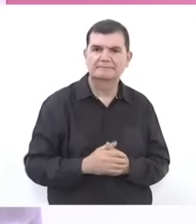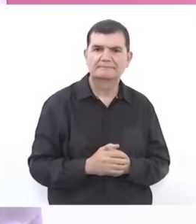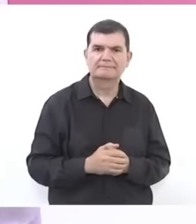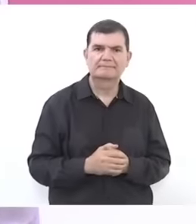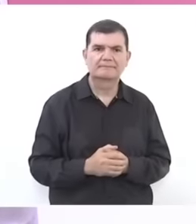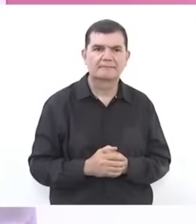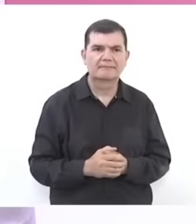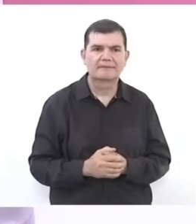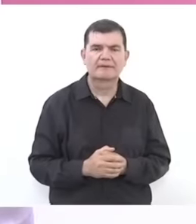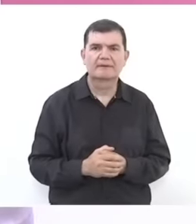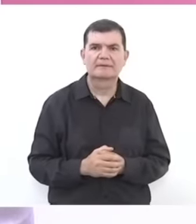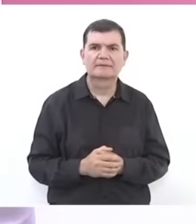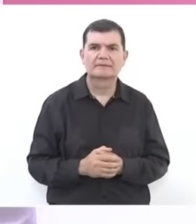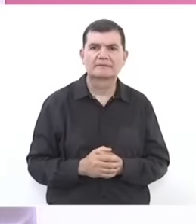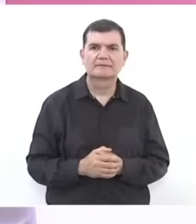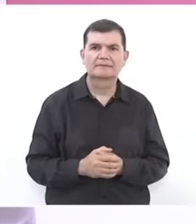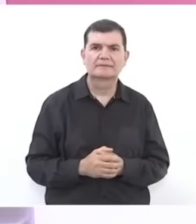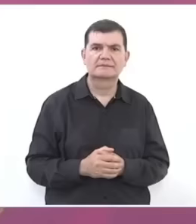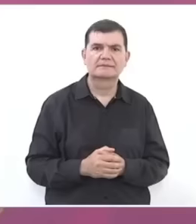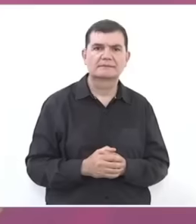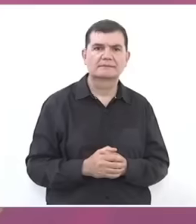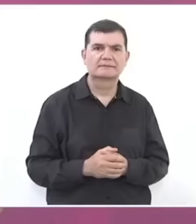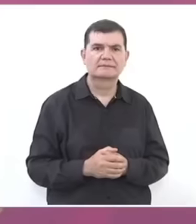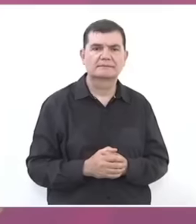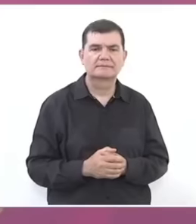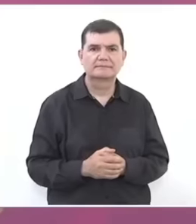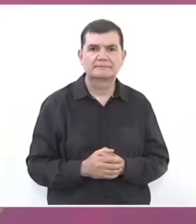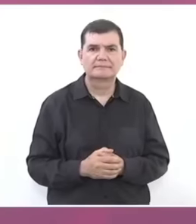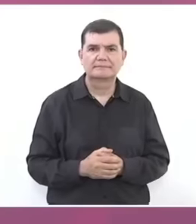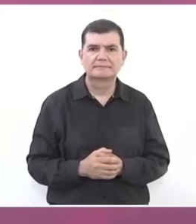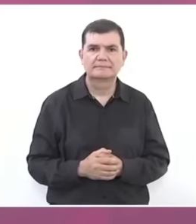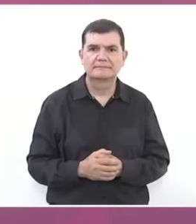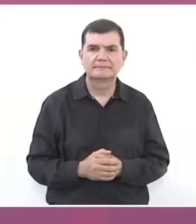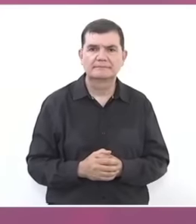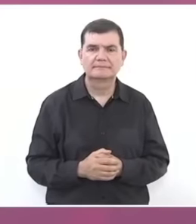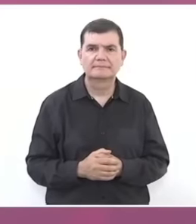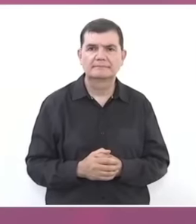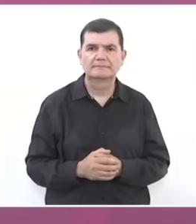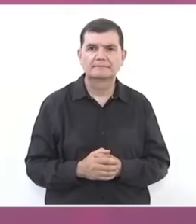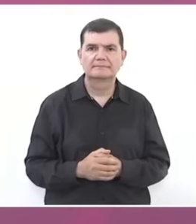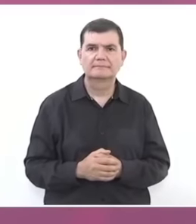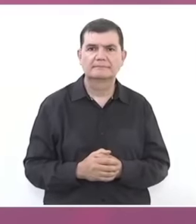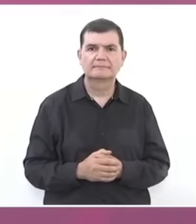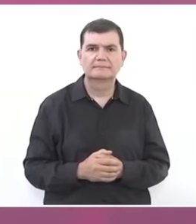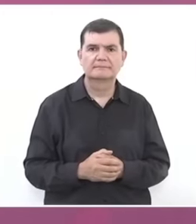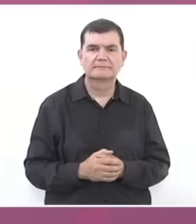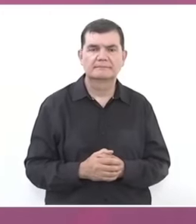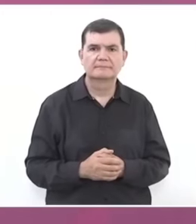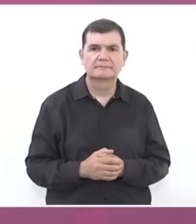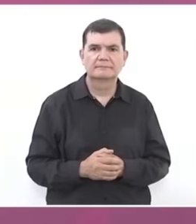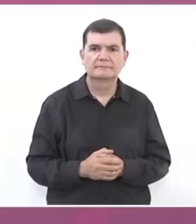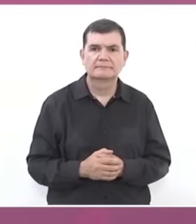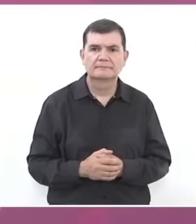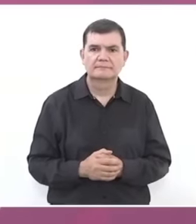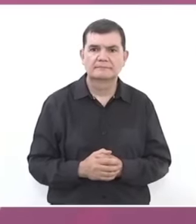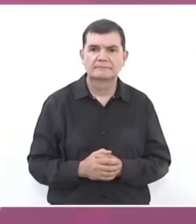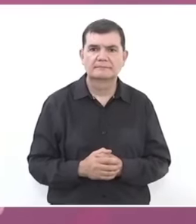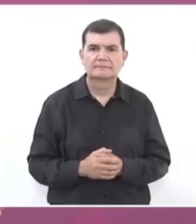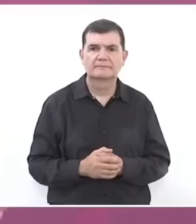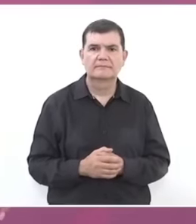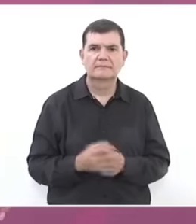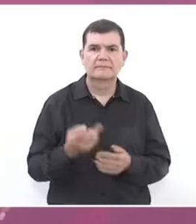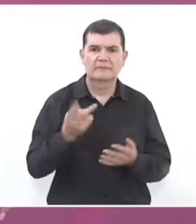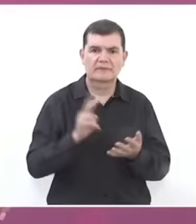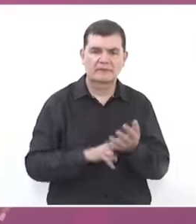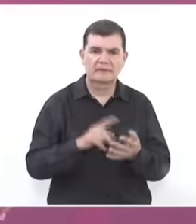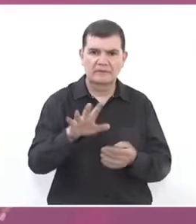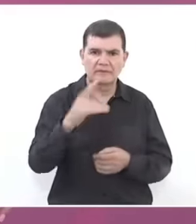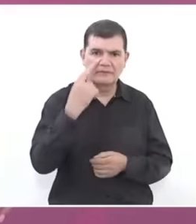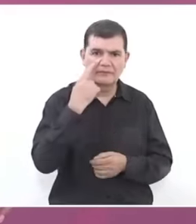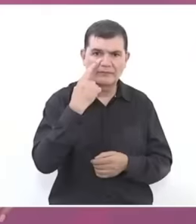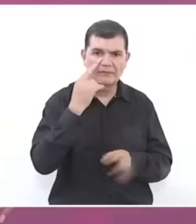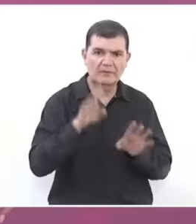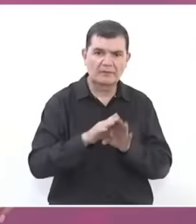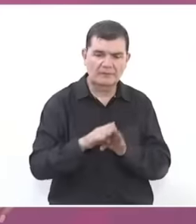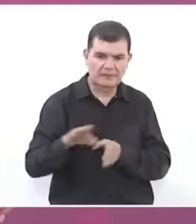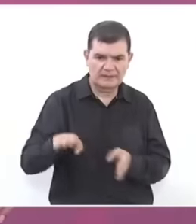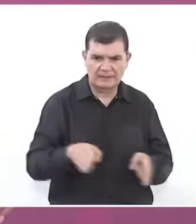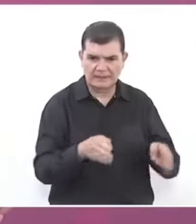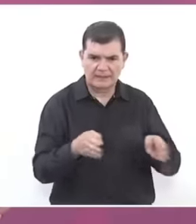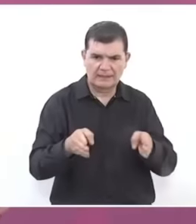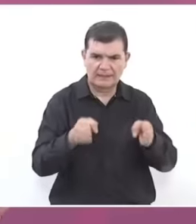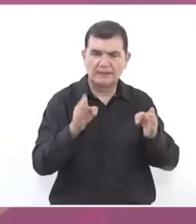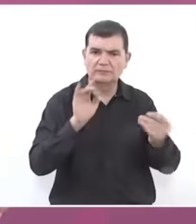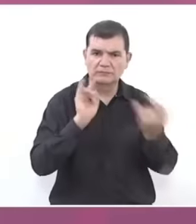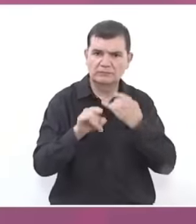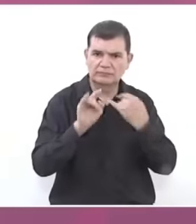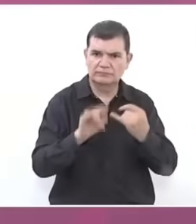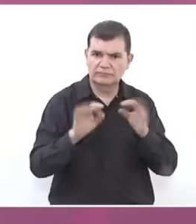done and notice that with this road Claudia already